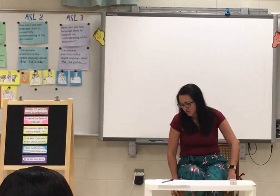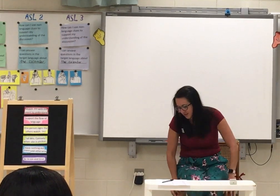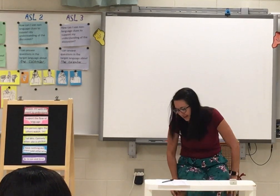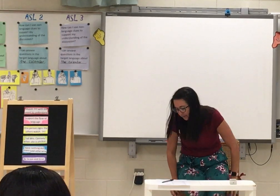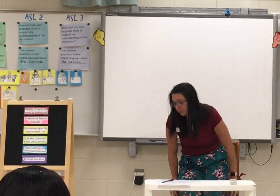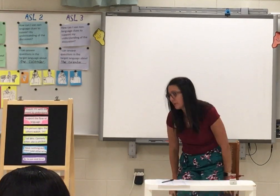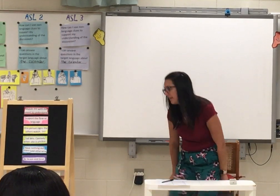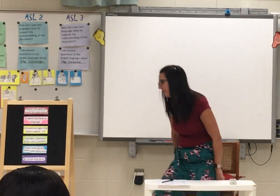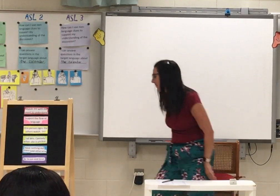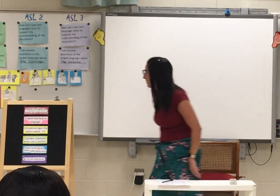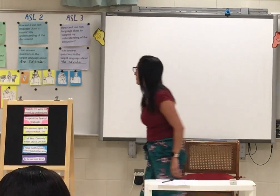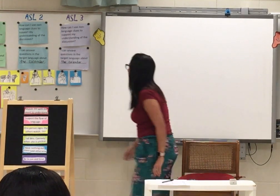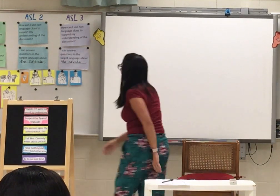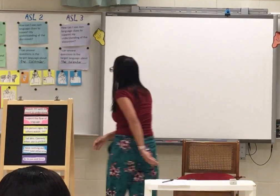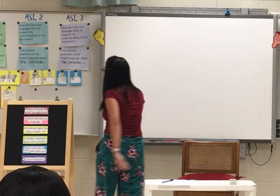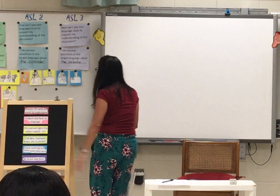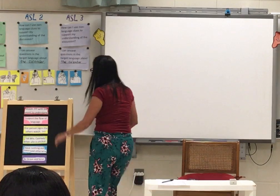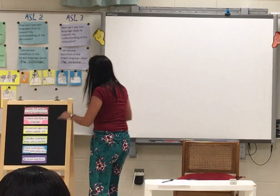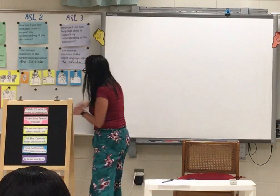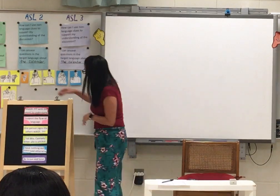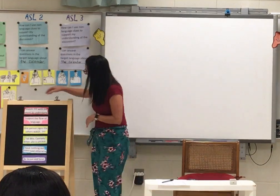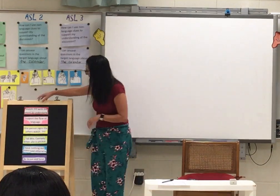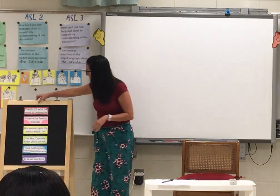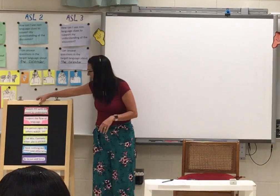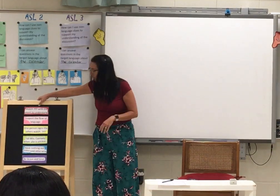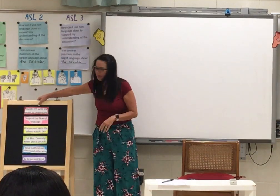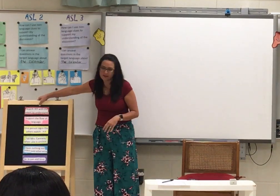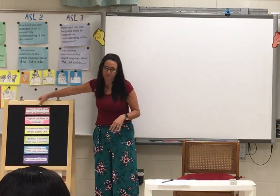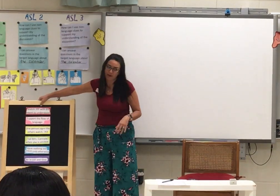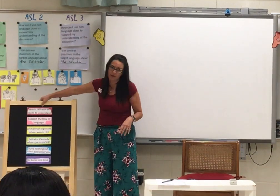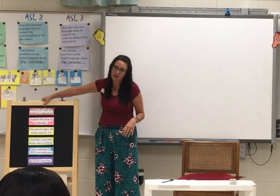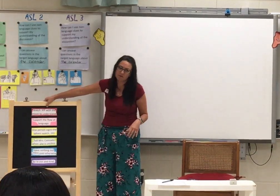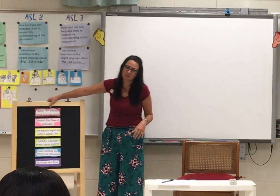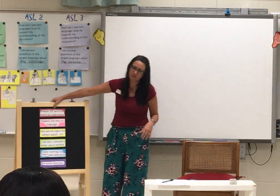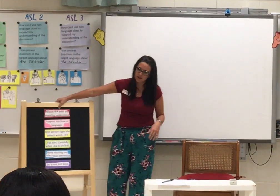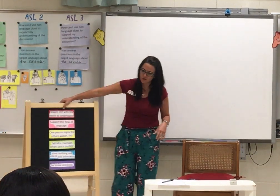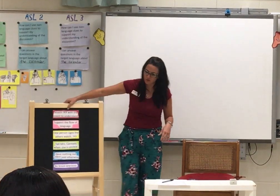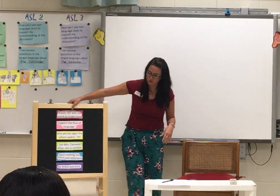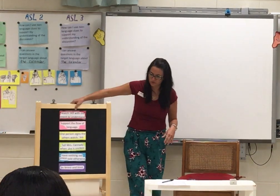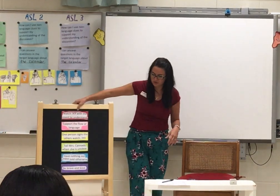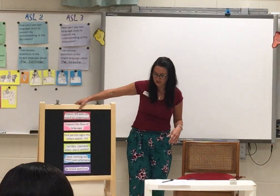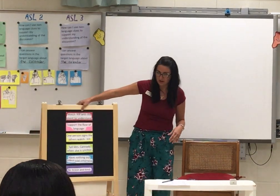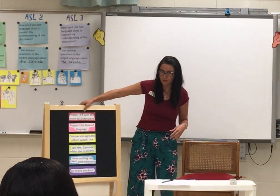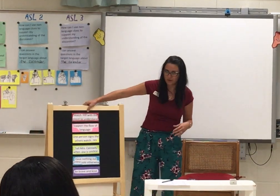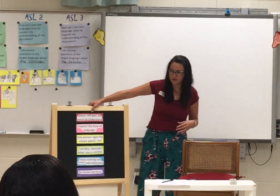just to kind of brief to explain what these mean